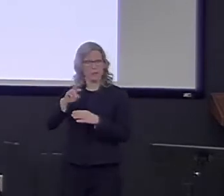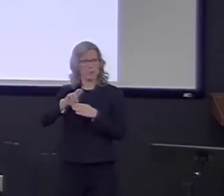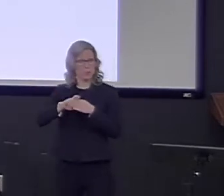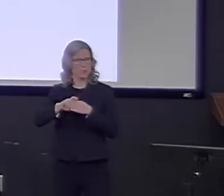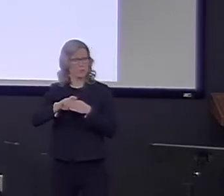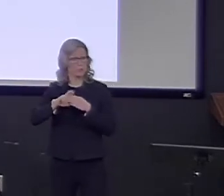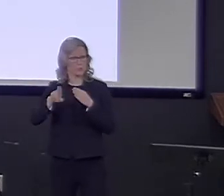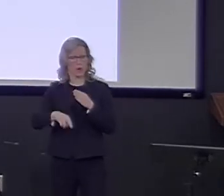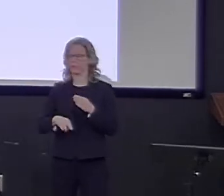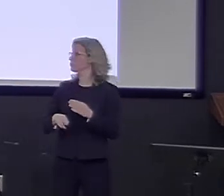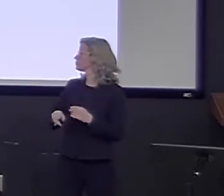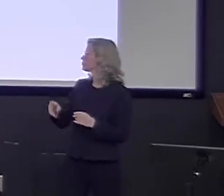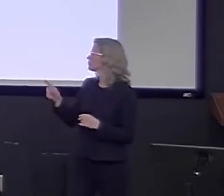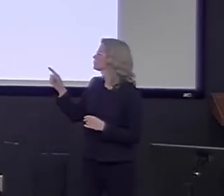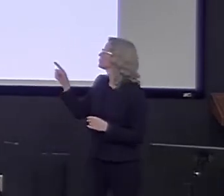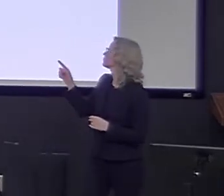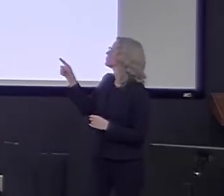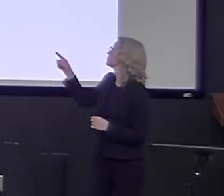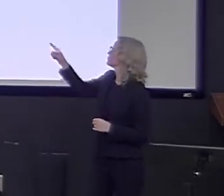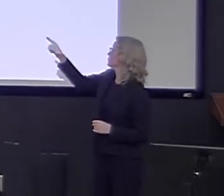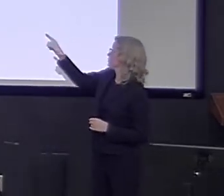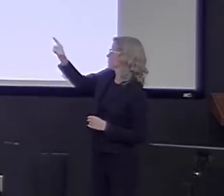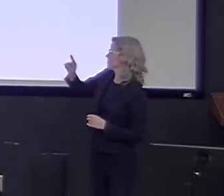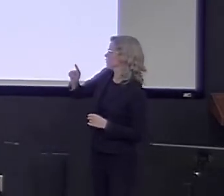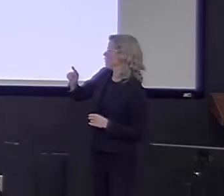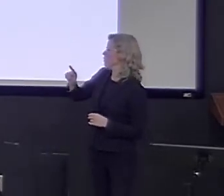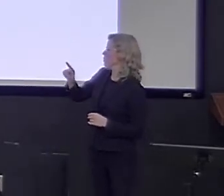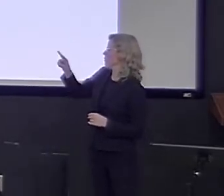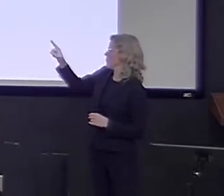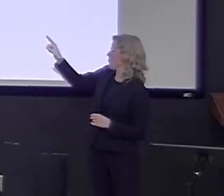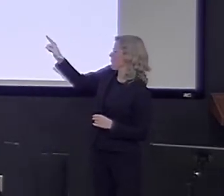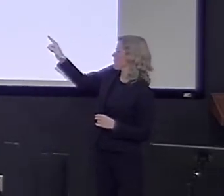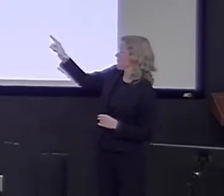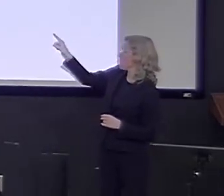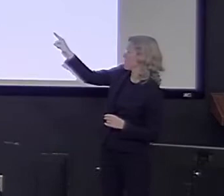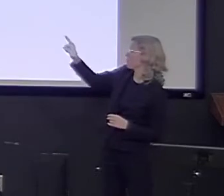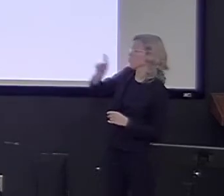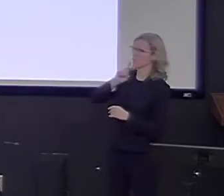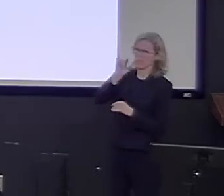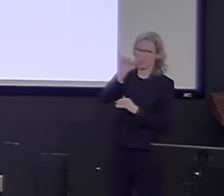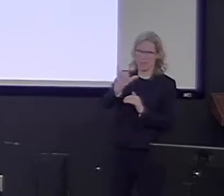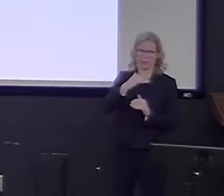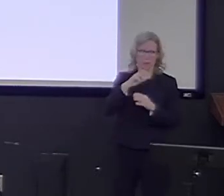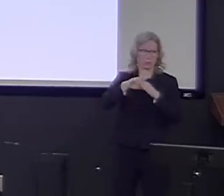they sort of look kind of modest here because here it is. This is our result, right there.